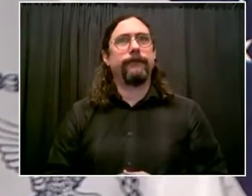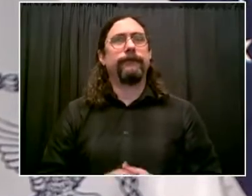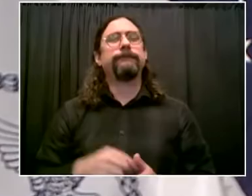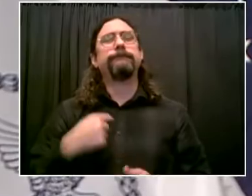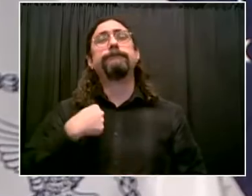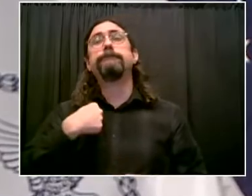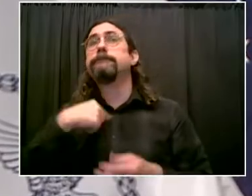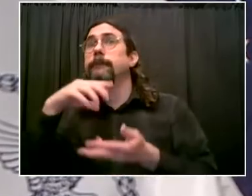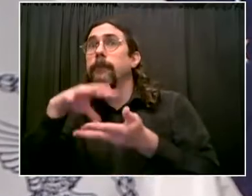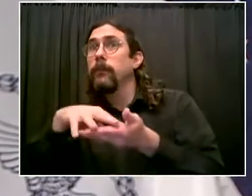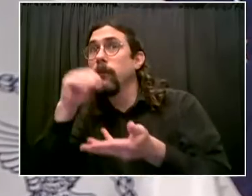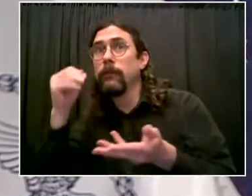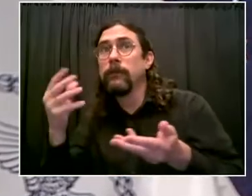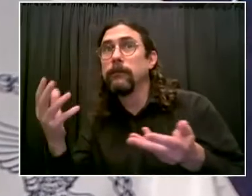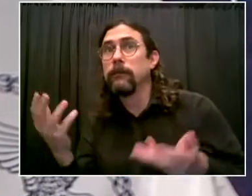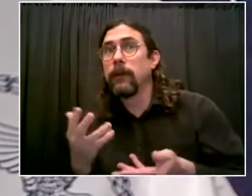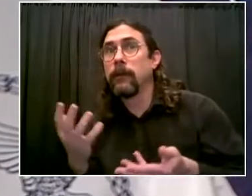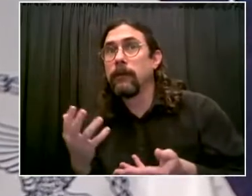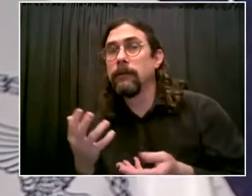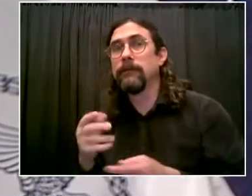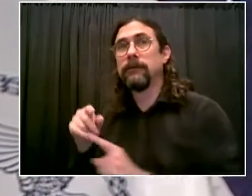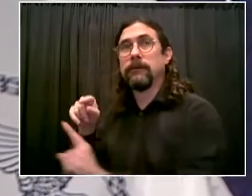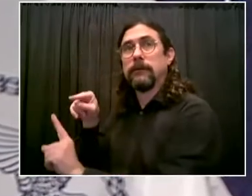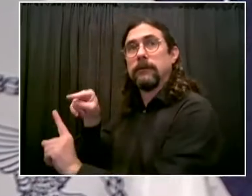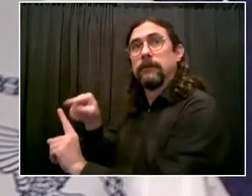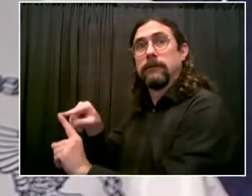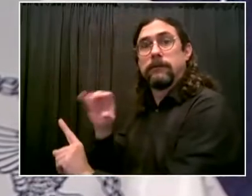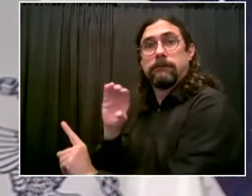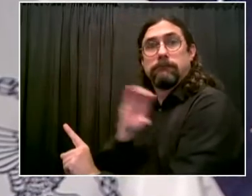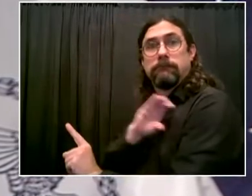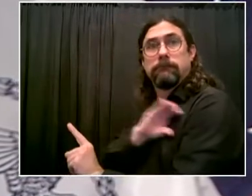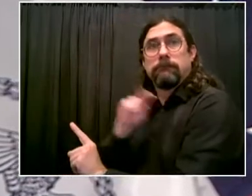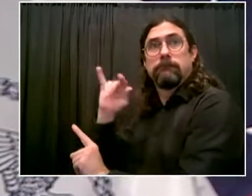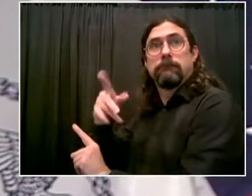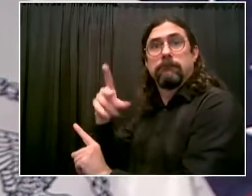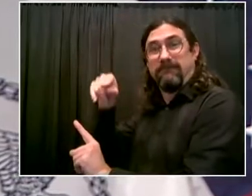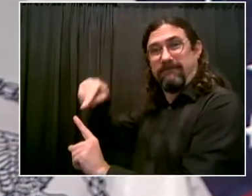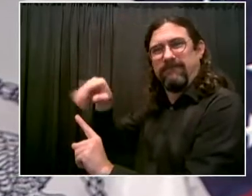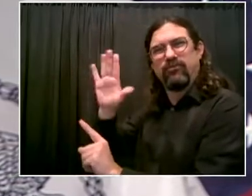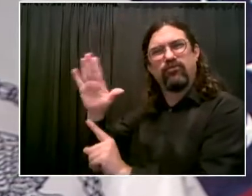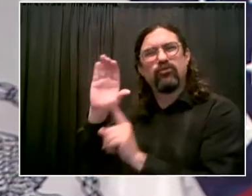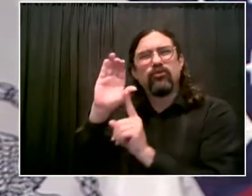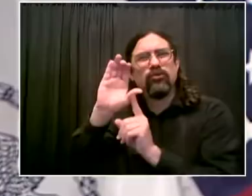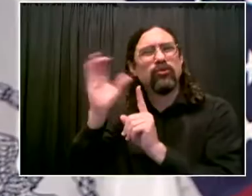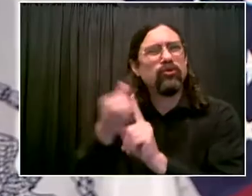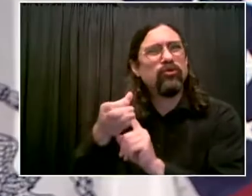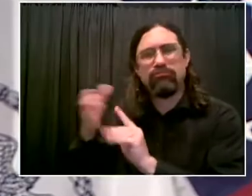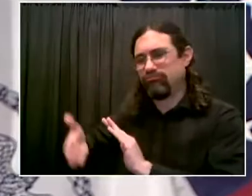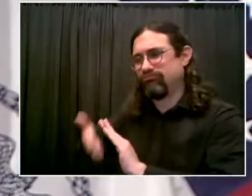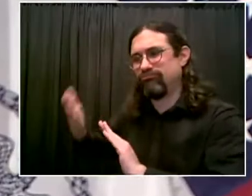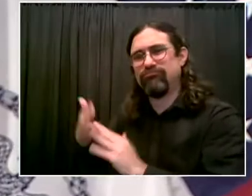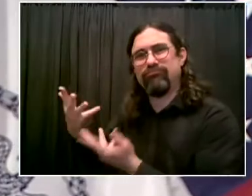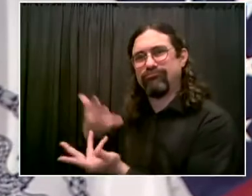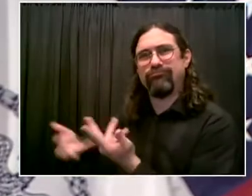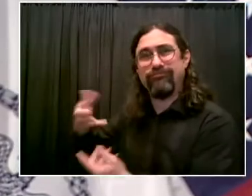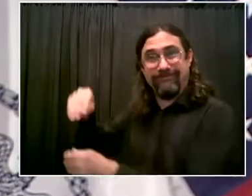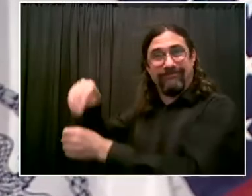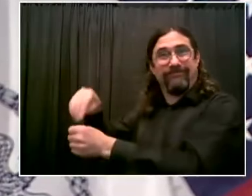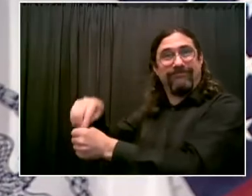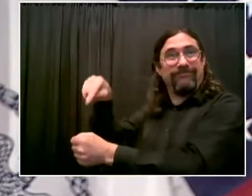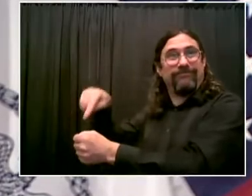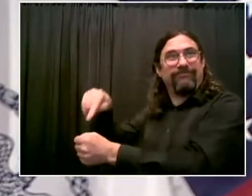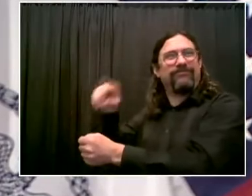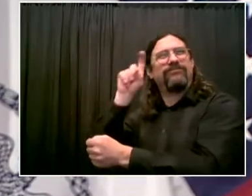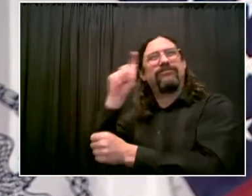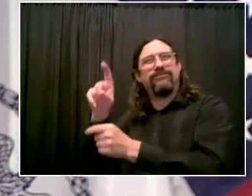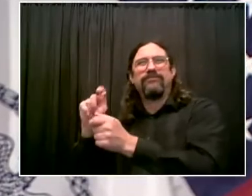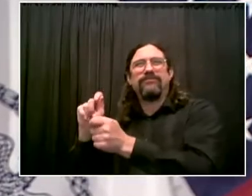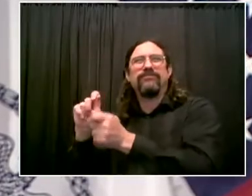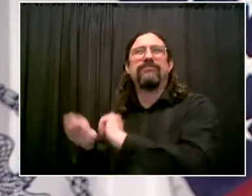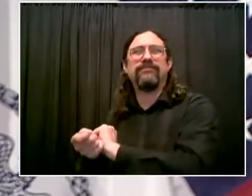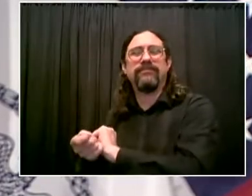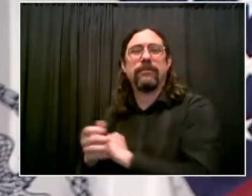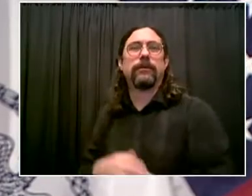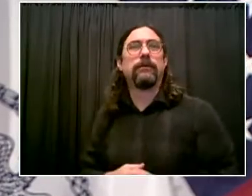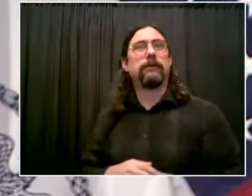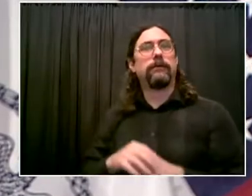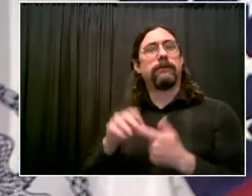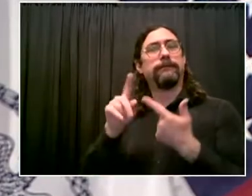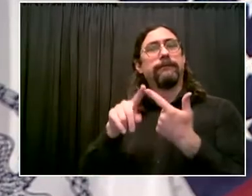WE MADE A LOT OF